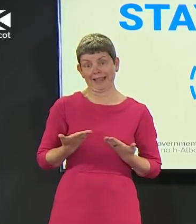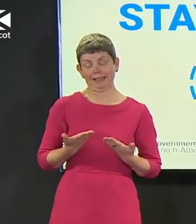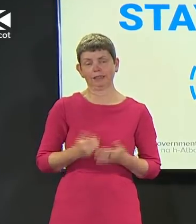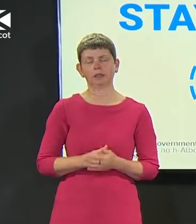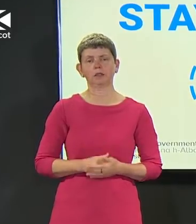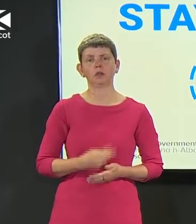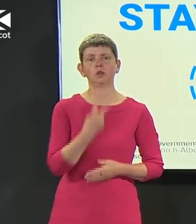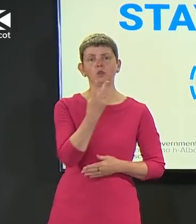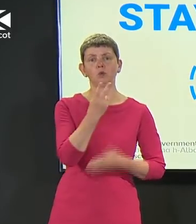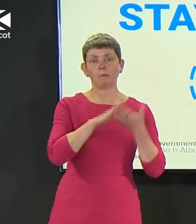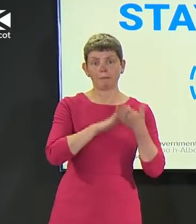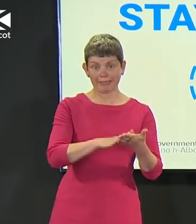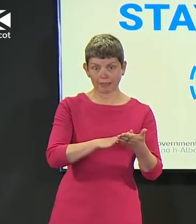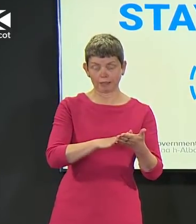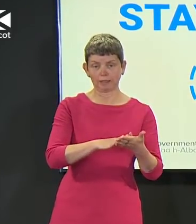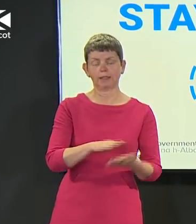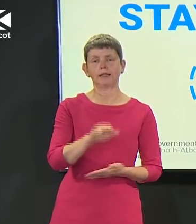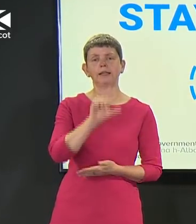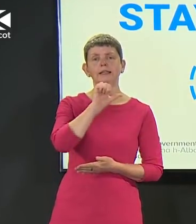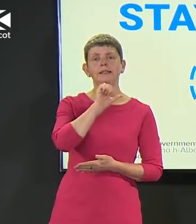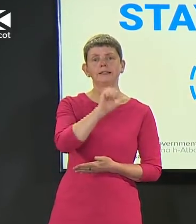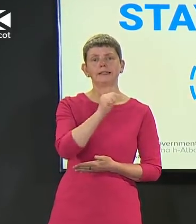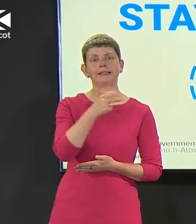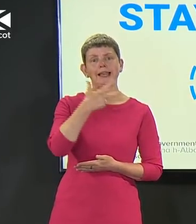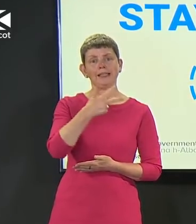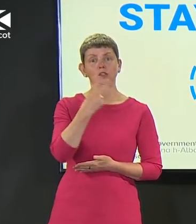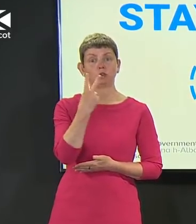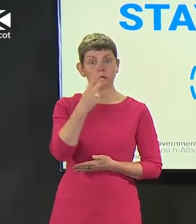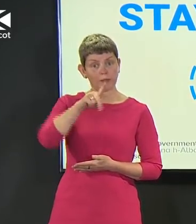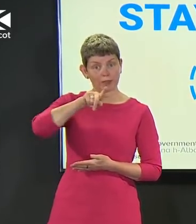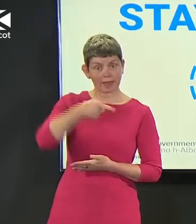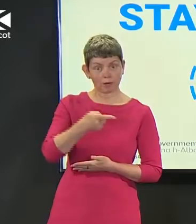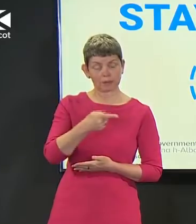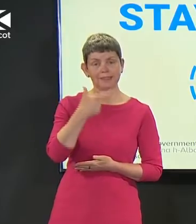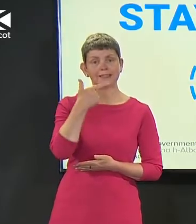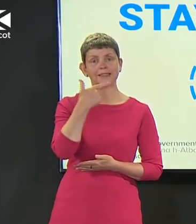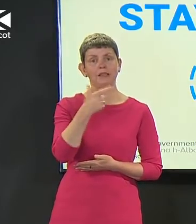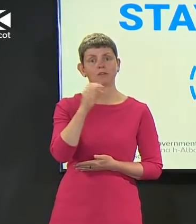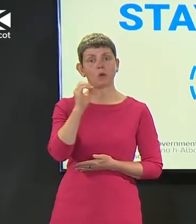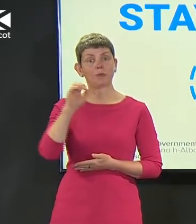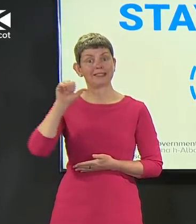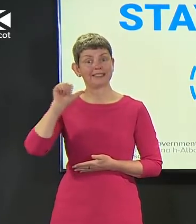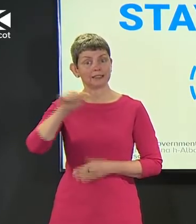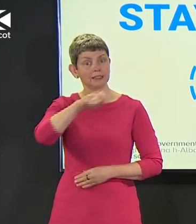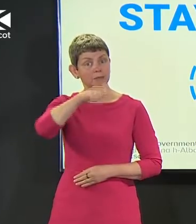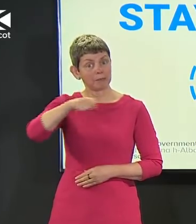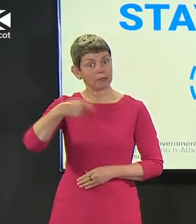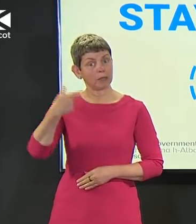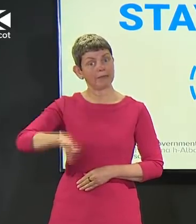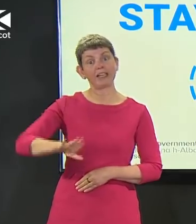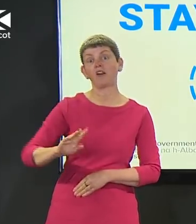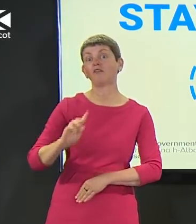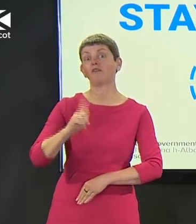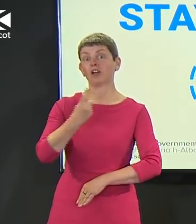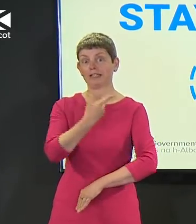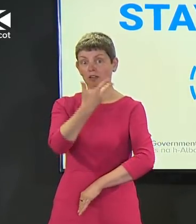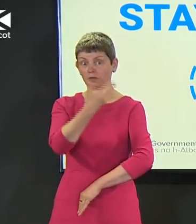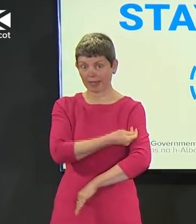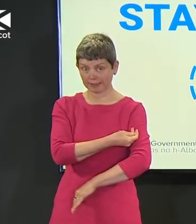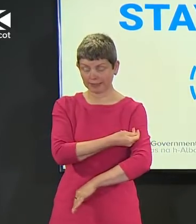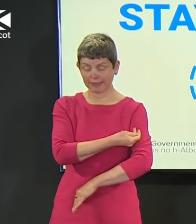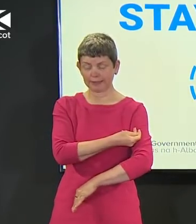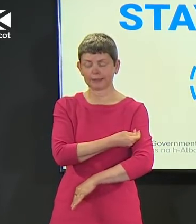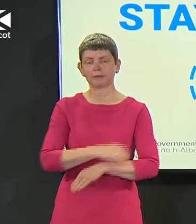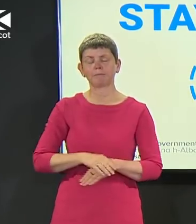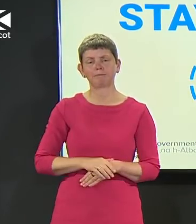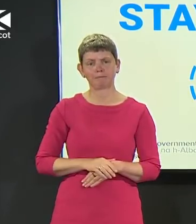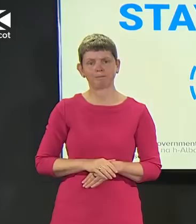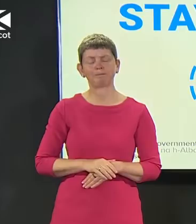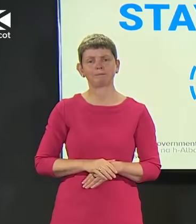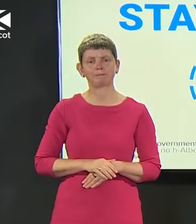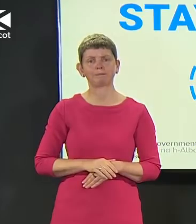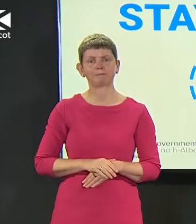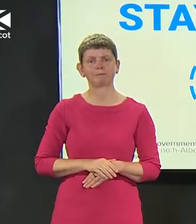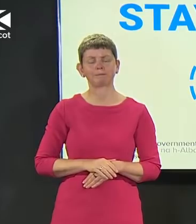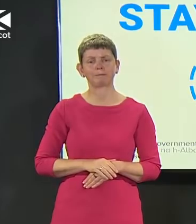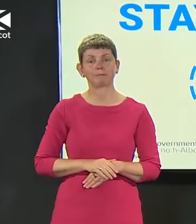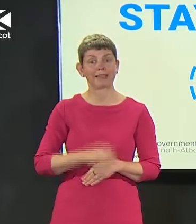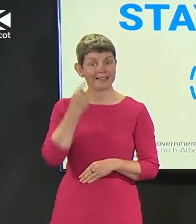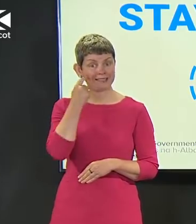2 million 682 706 people have received the first dose of the vaccine and that is an increase of 13